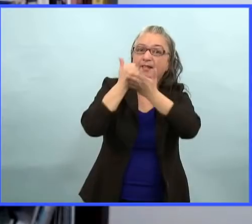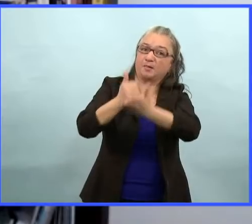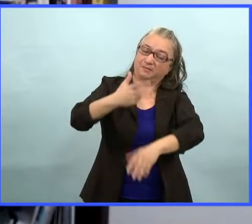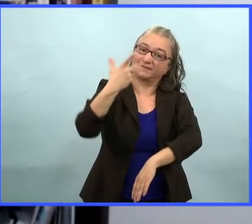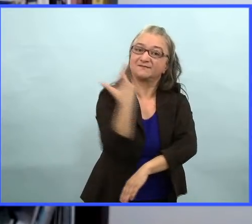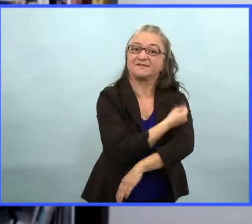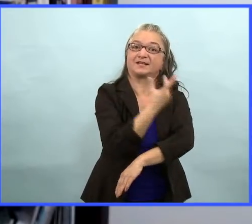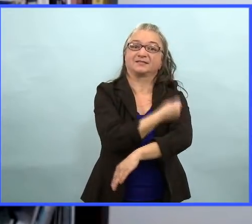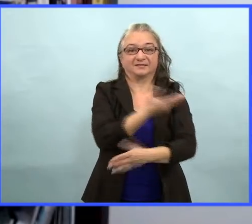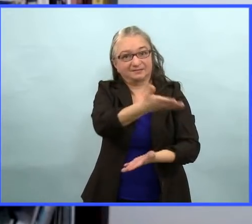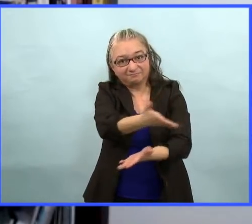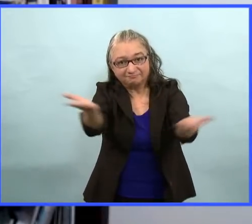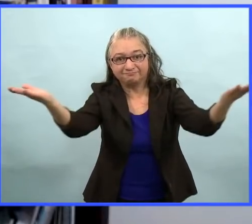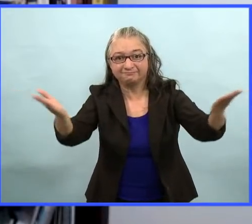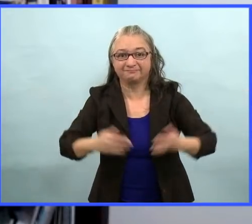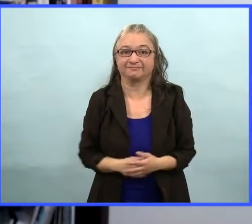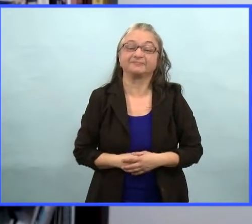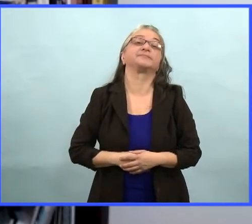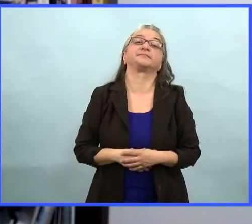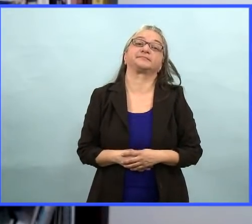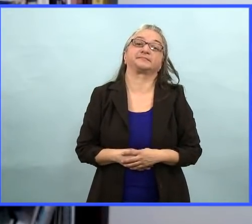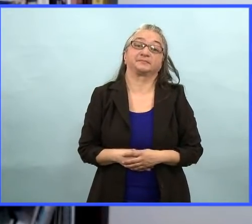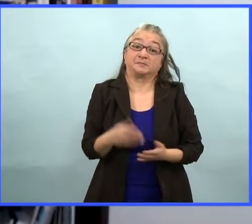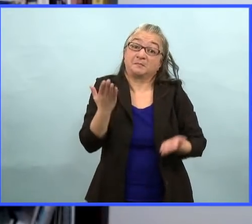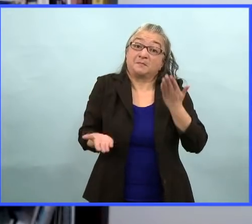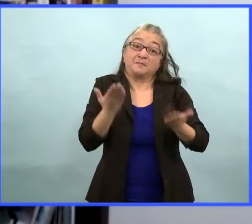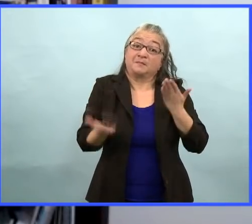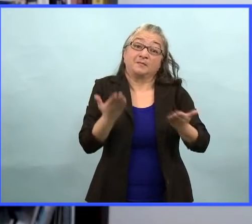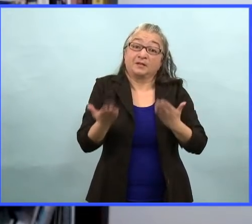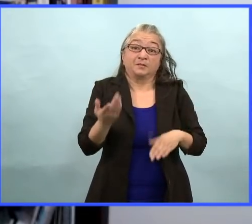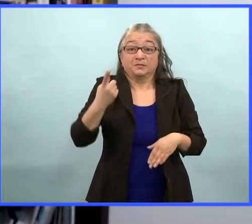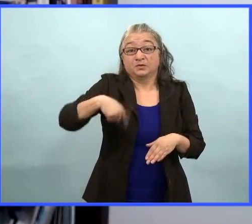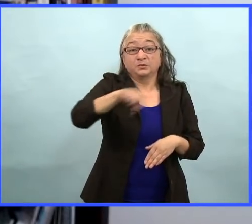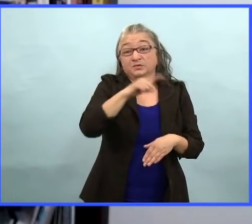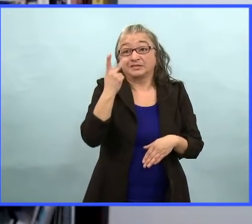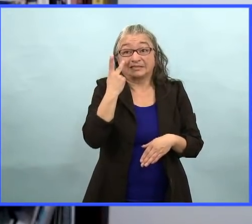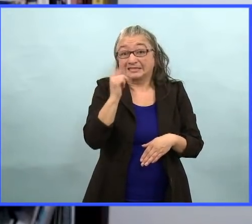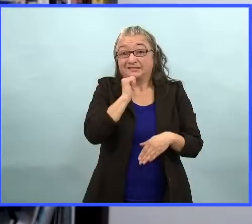what you may not be able to see but what we know to be true is that if you had not been